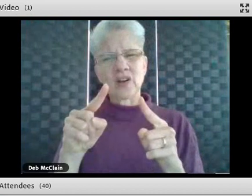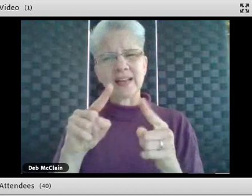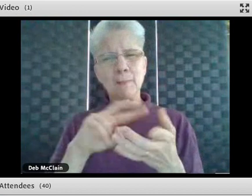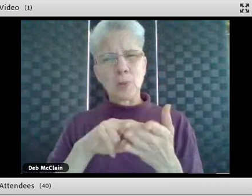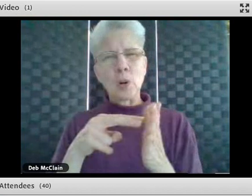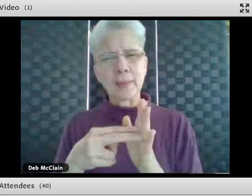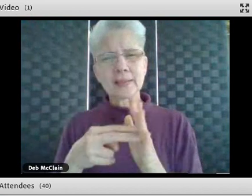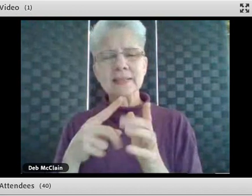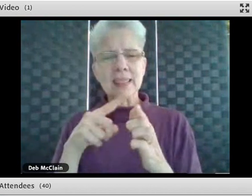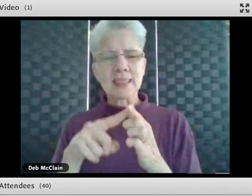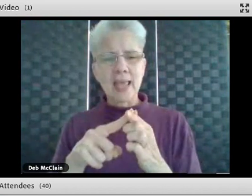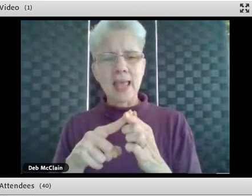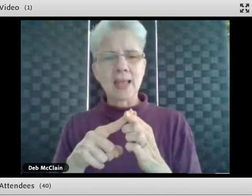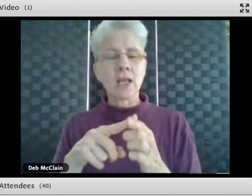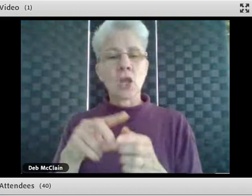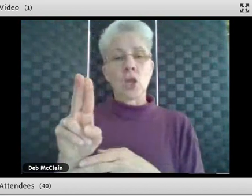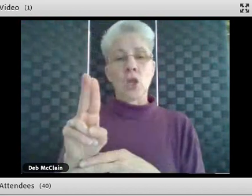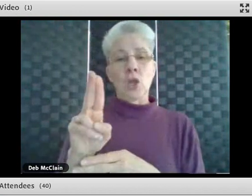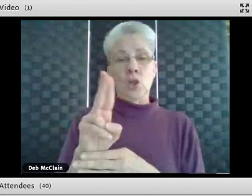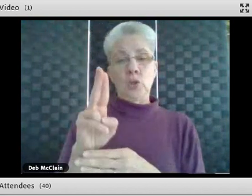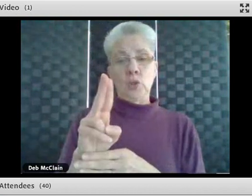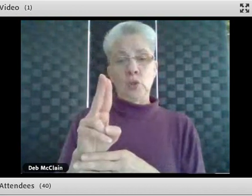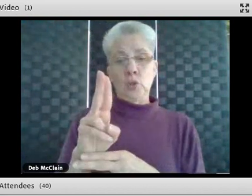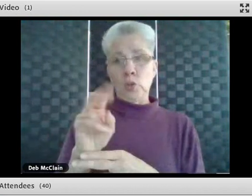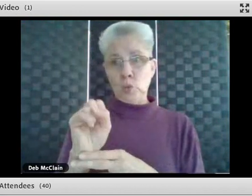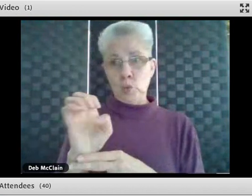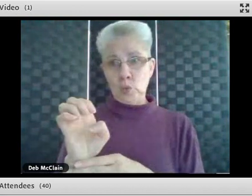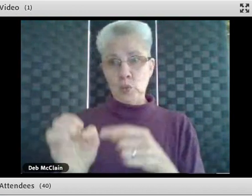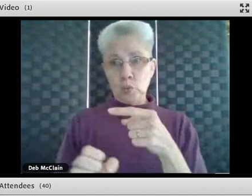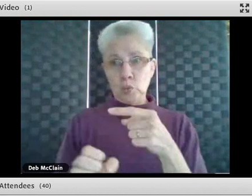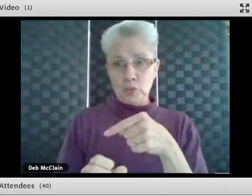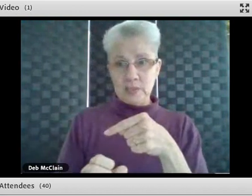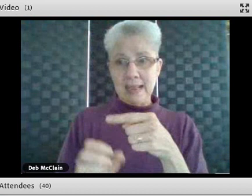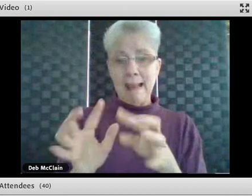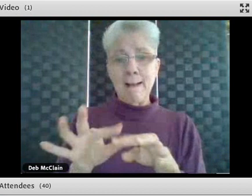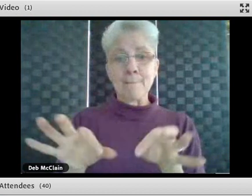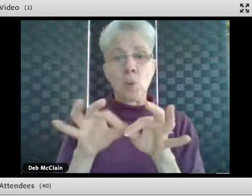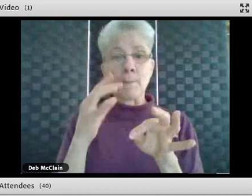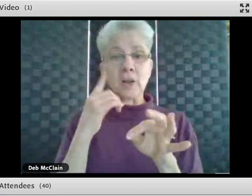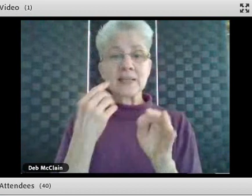And then, the USE. Like, this USE one is very important because, once again, it tells you,